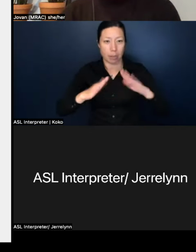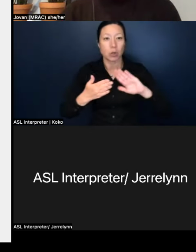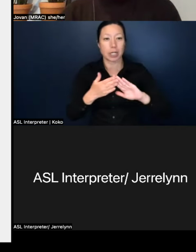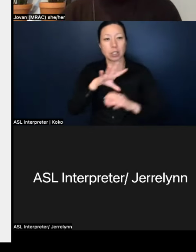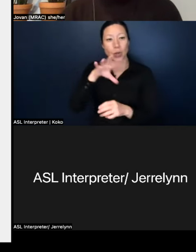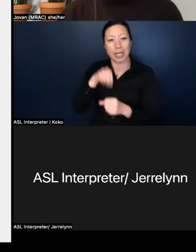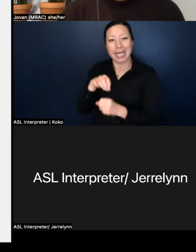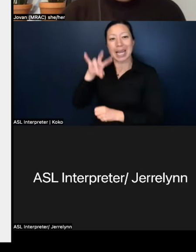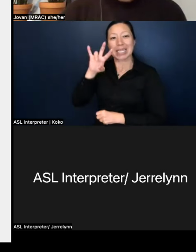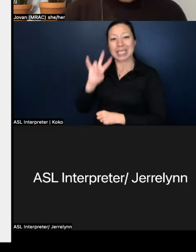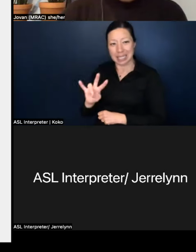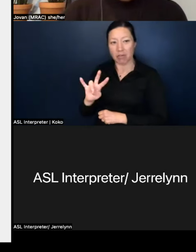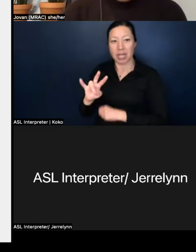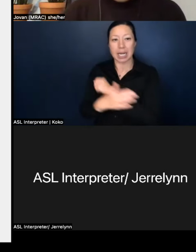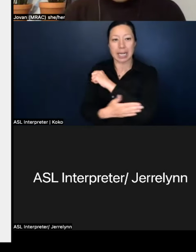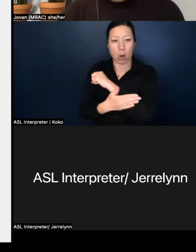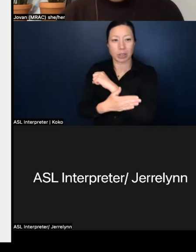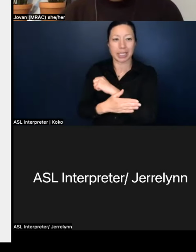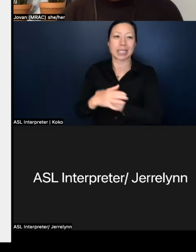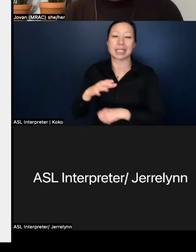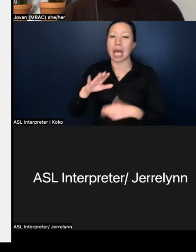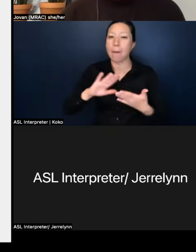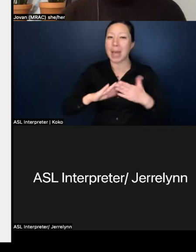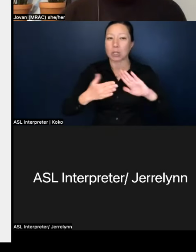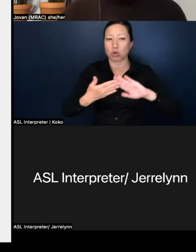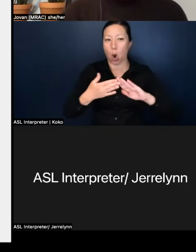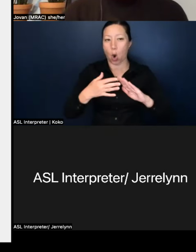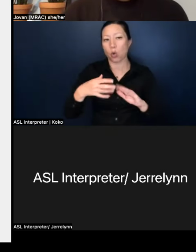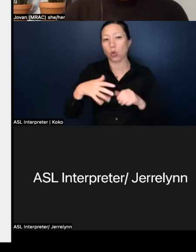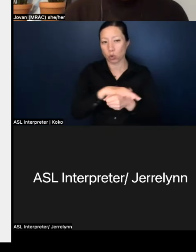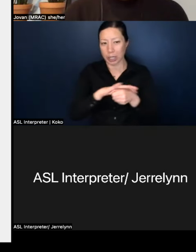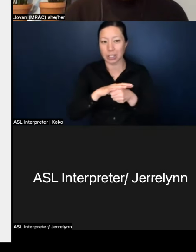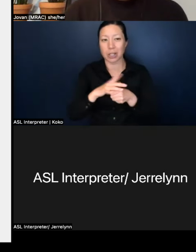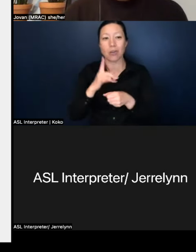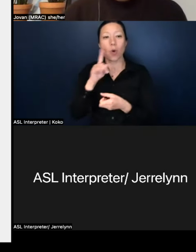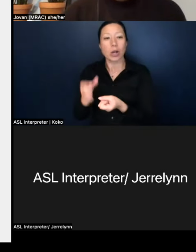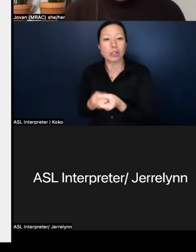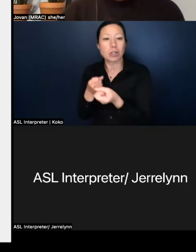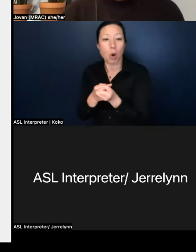through support to artists and organizations. So our strategy to meet this mission